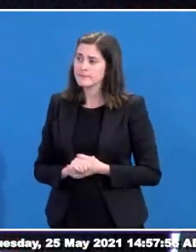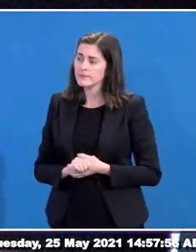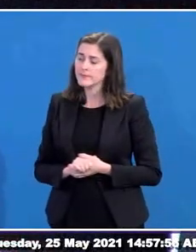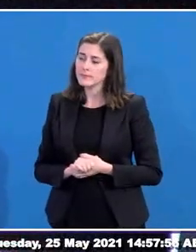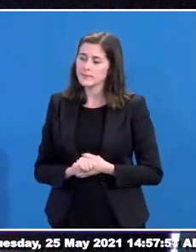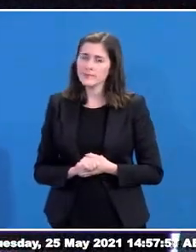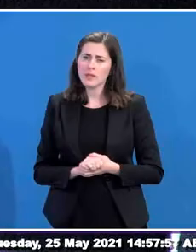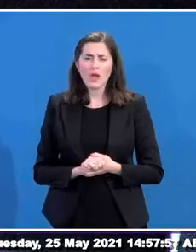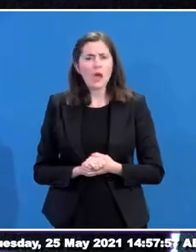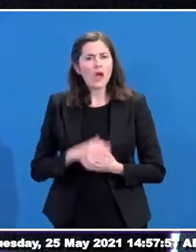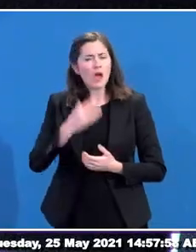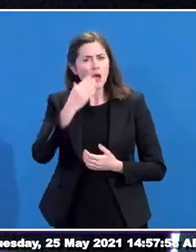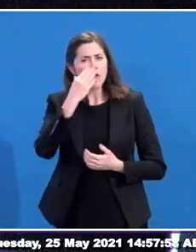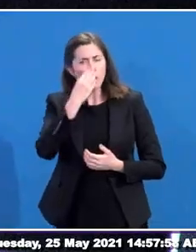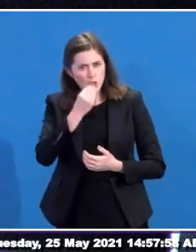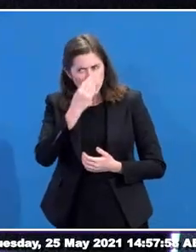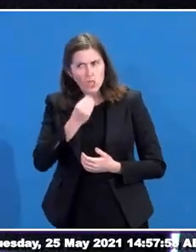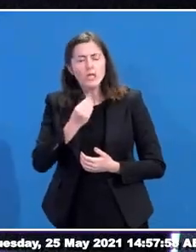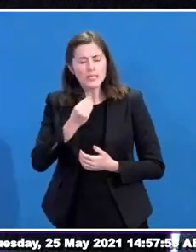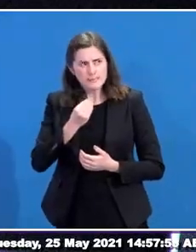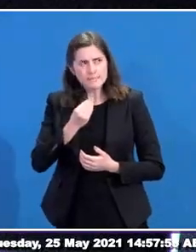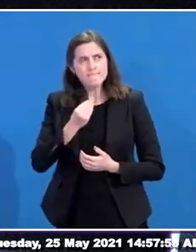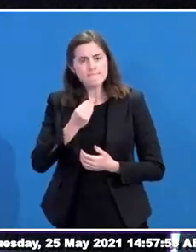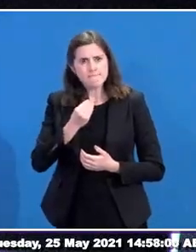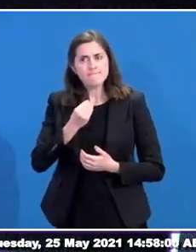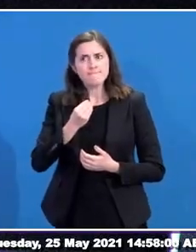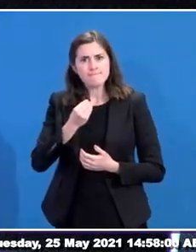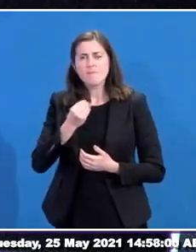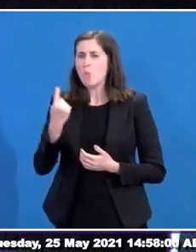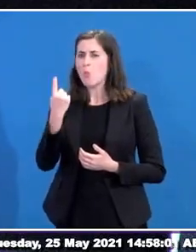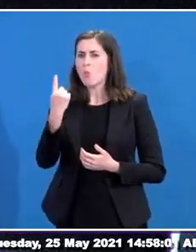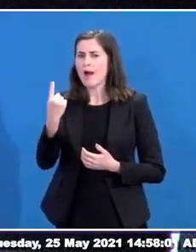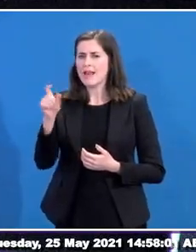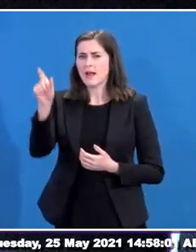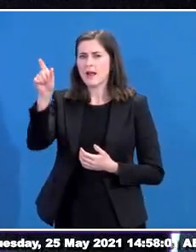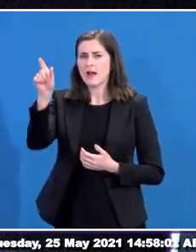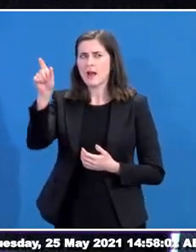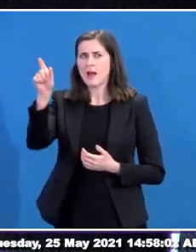The photographs were provided by one of the client's mothers.